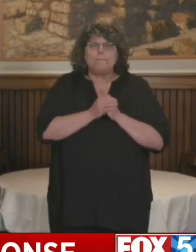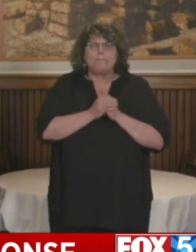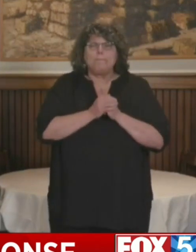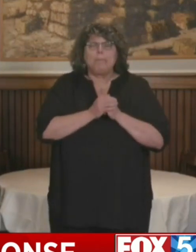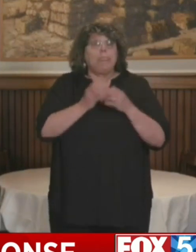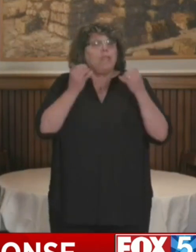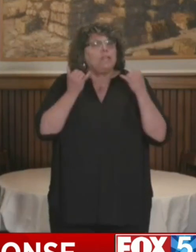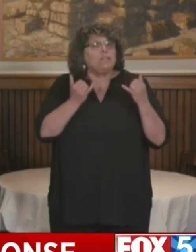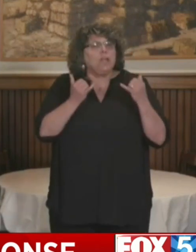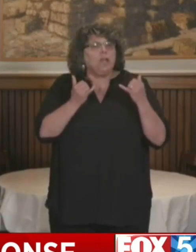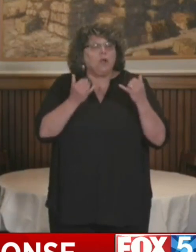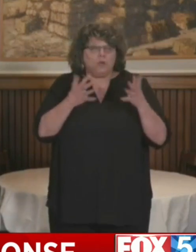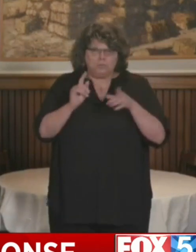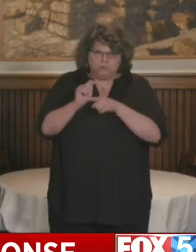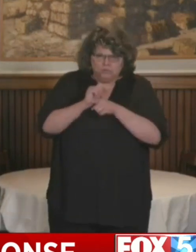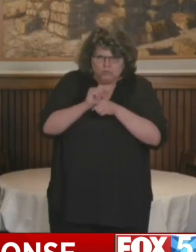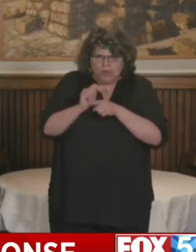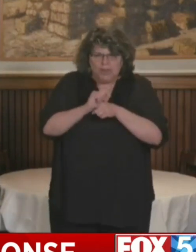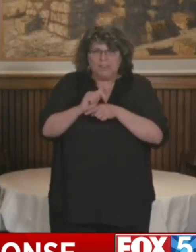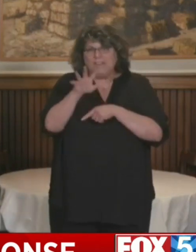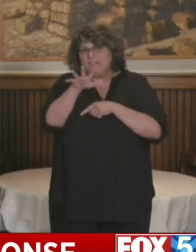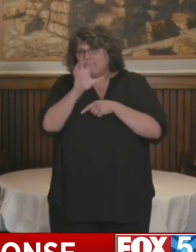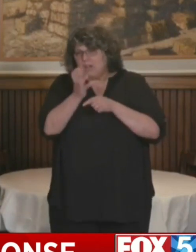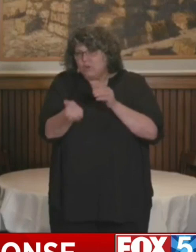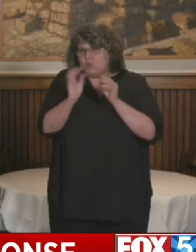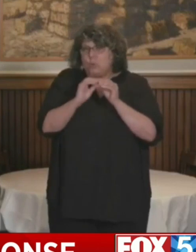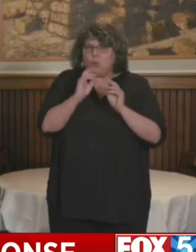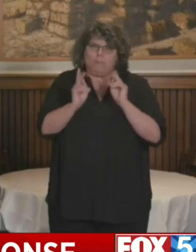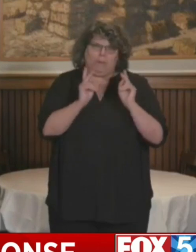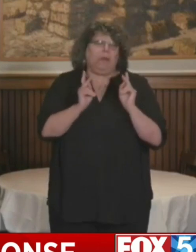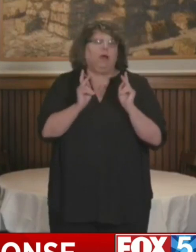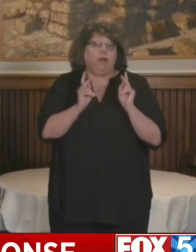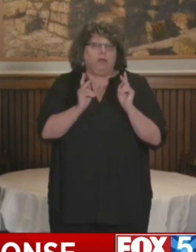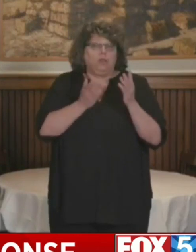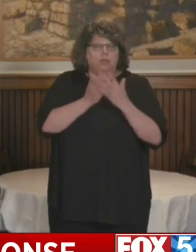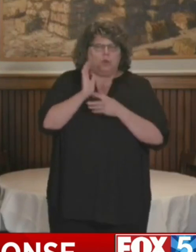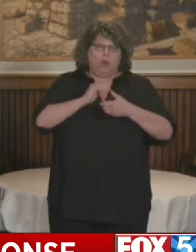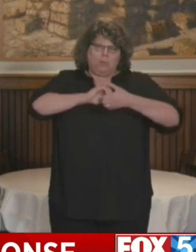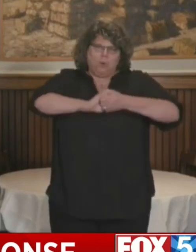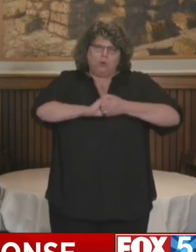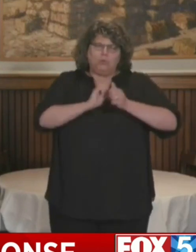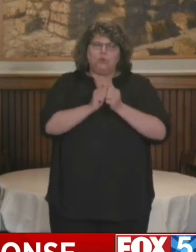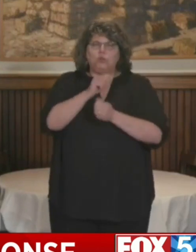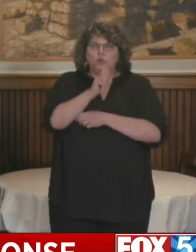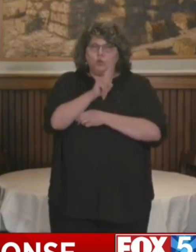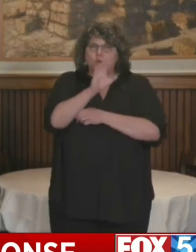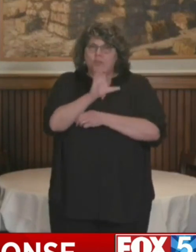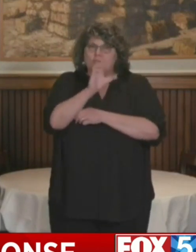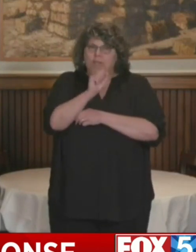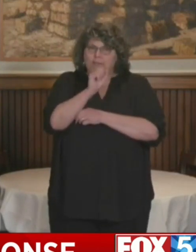AT THE LOCAL LEVEL A ROBUST WORKFORCE. IN THAT SPACE. WE